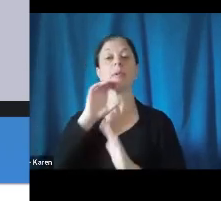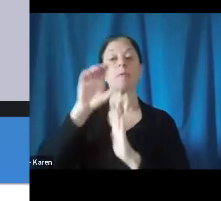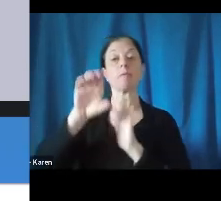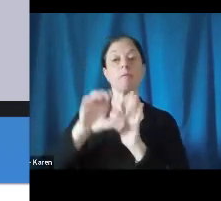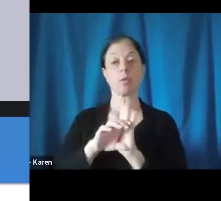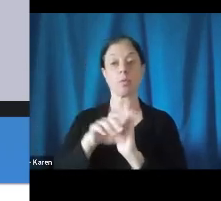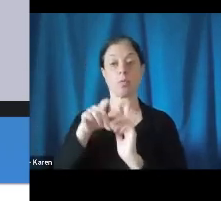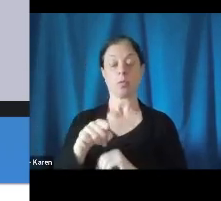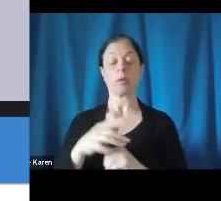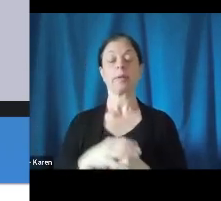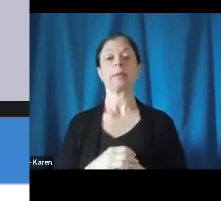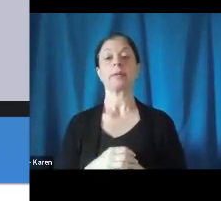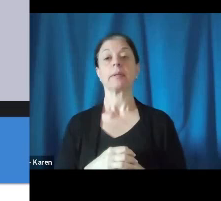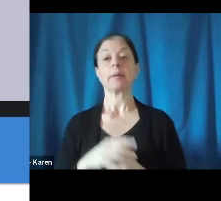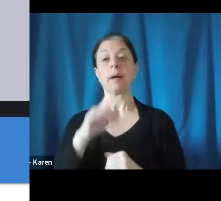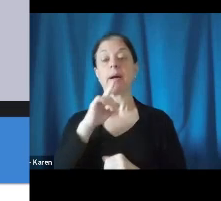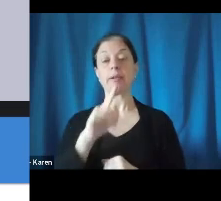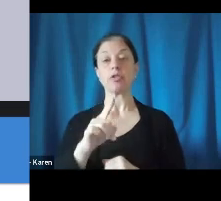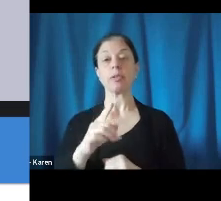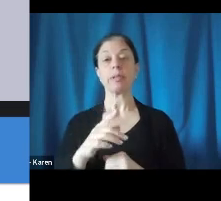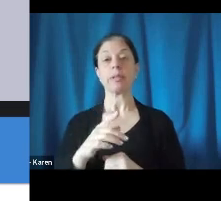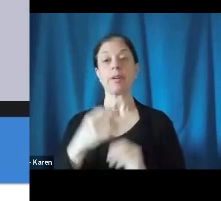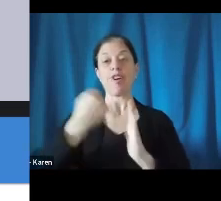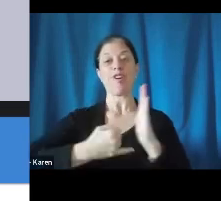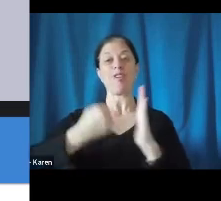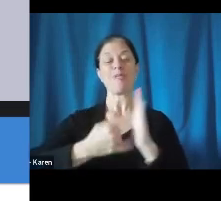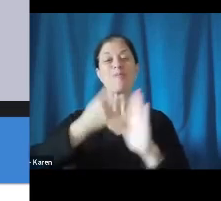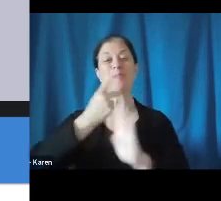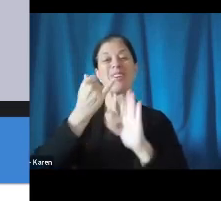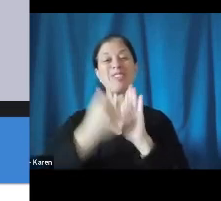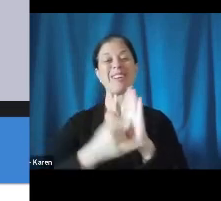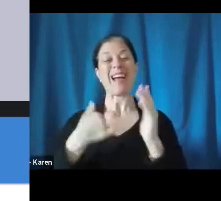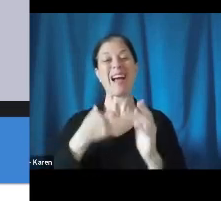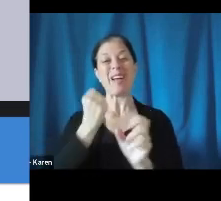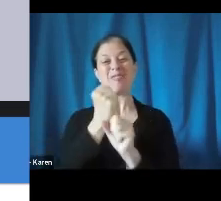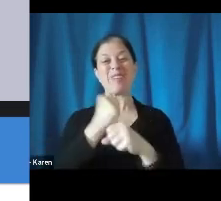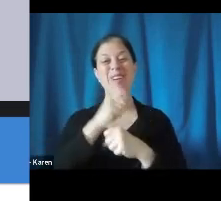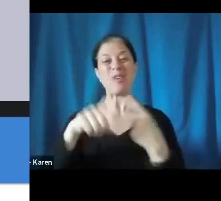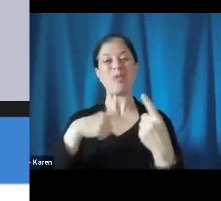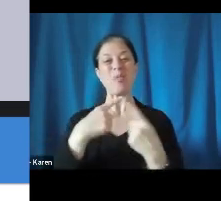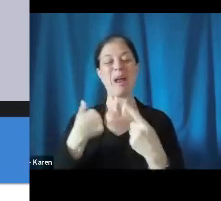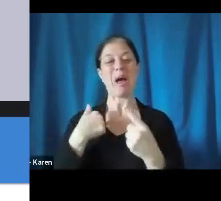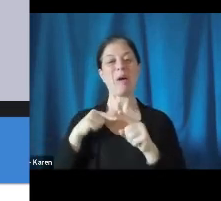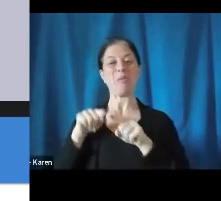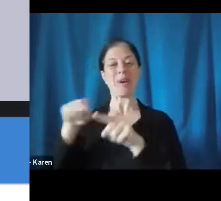one is looking at just me. And this photo here is actually an art